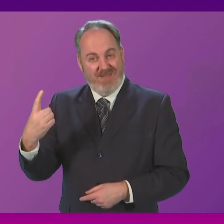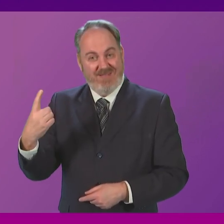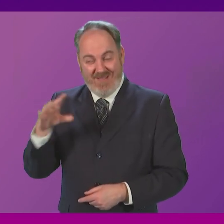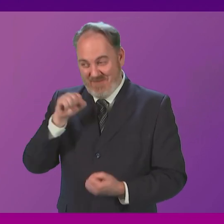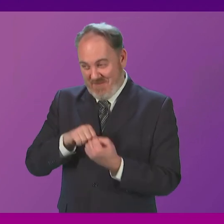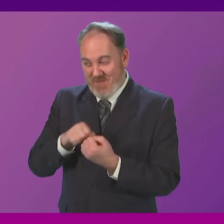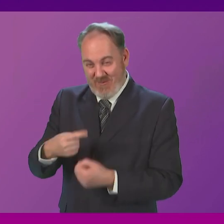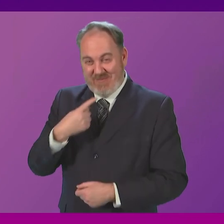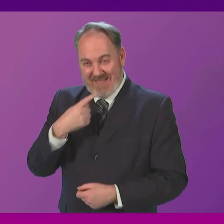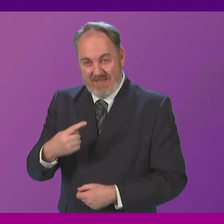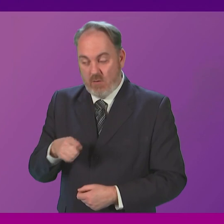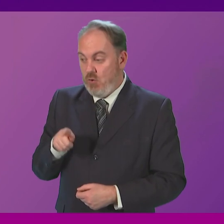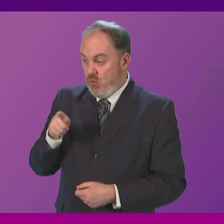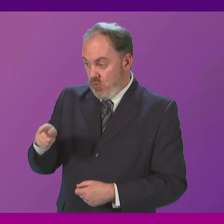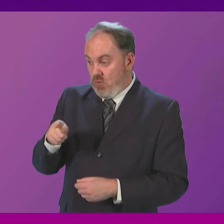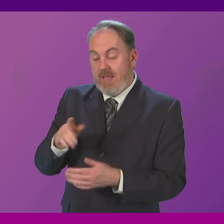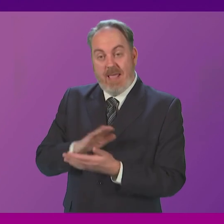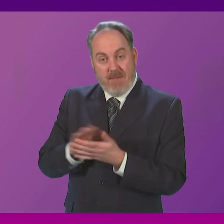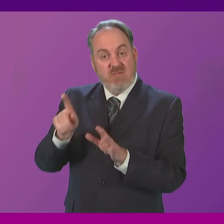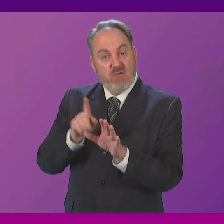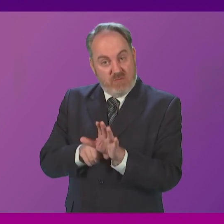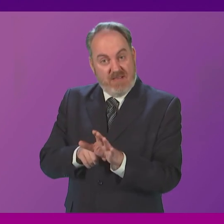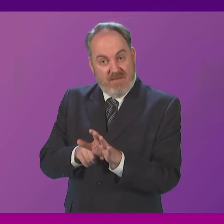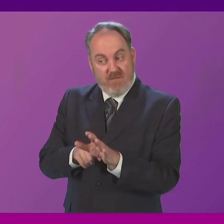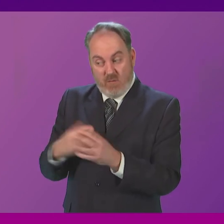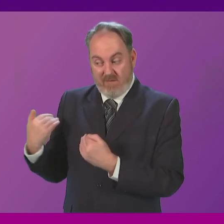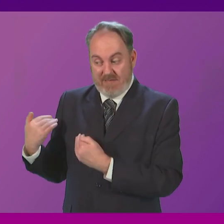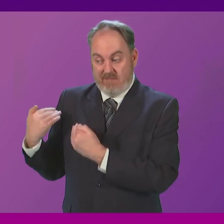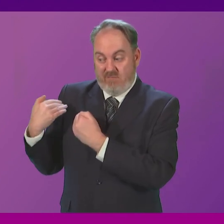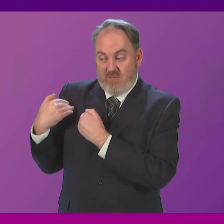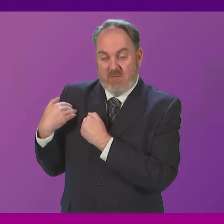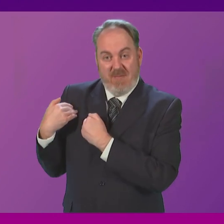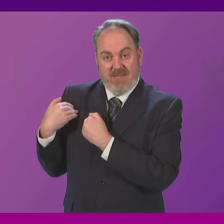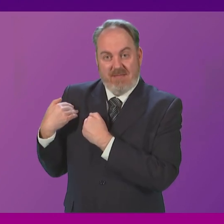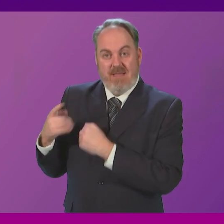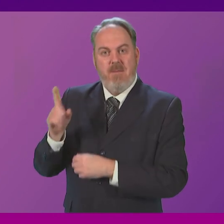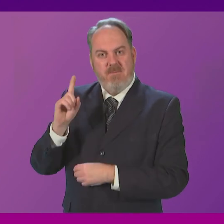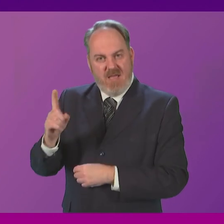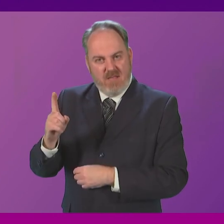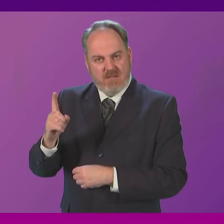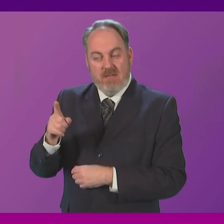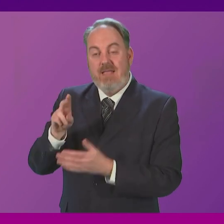Mr Yousaf has inherited the SNP’s woeful record, but he has not inherited Nicola Sturgeon’s mandate.